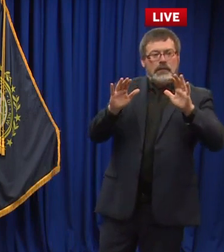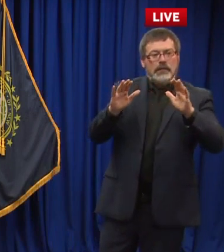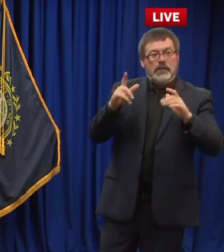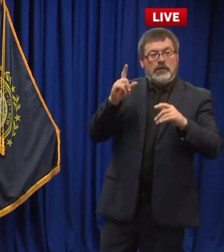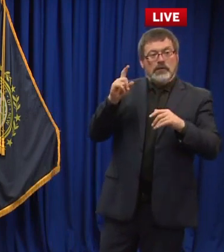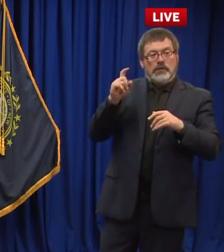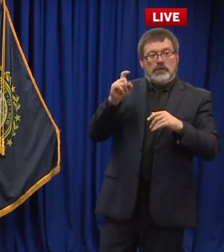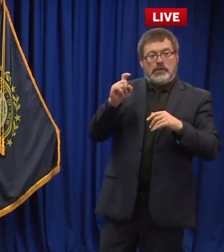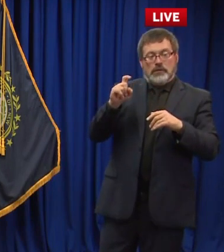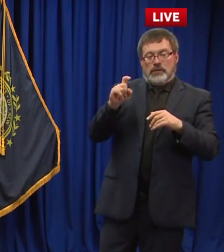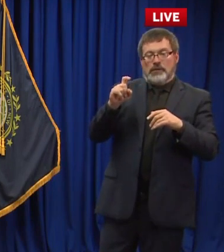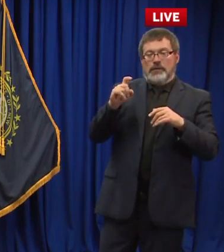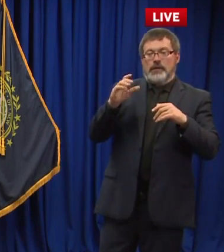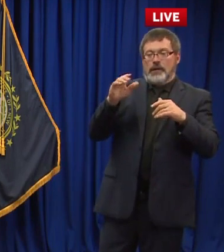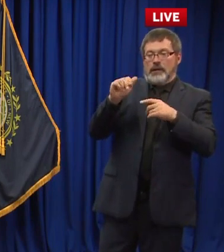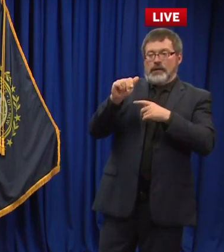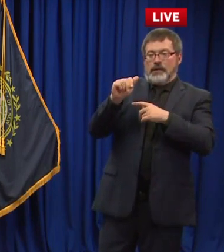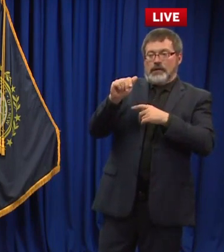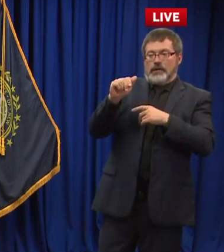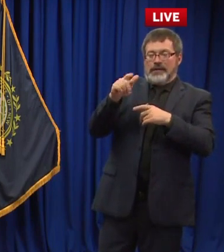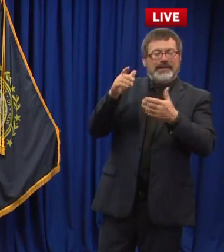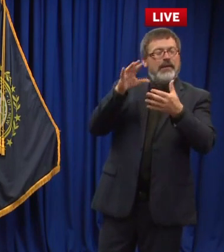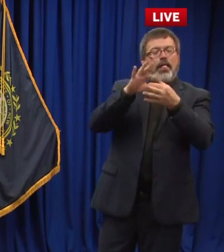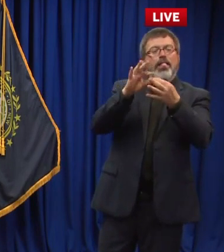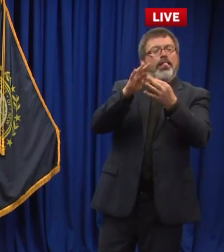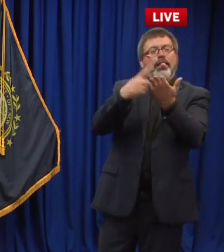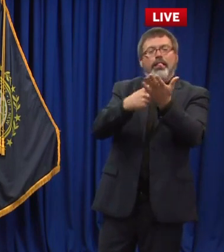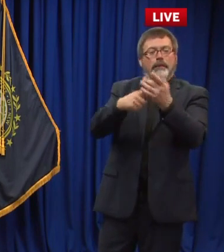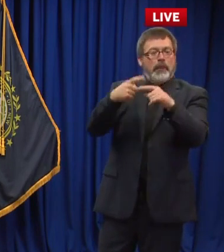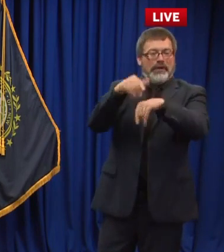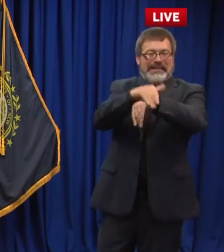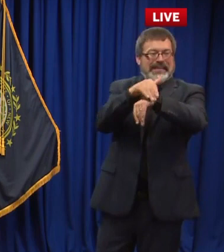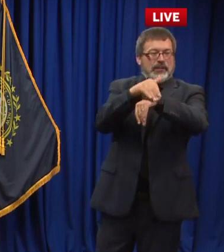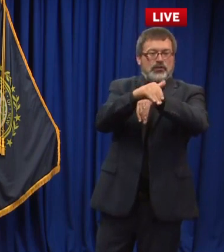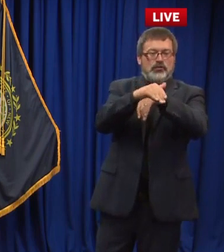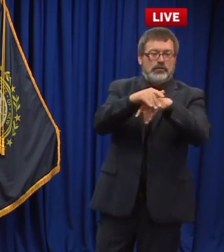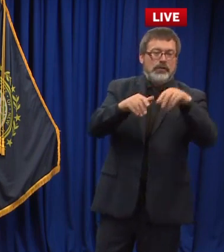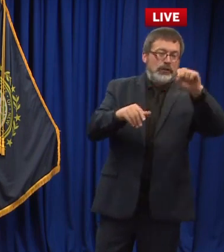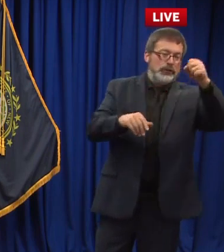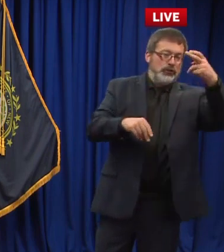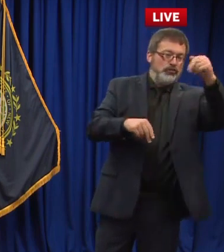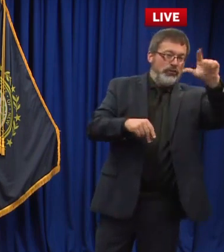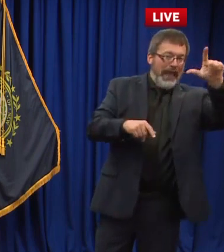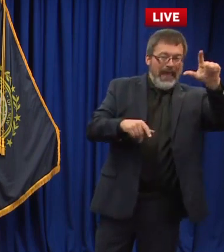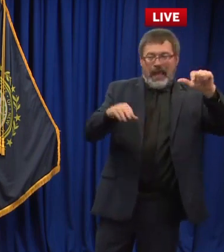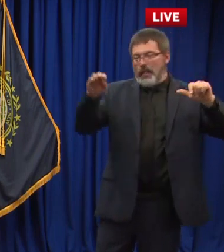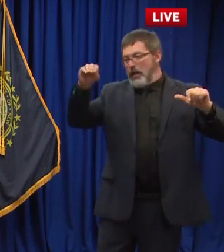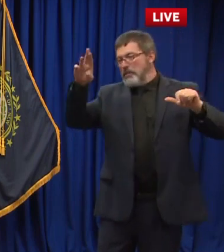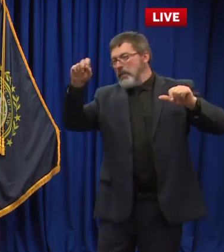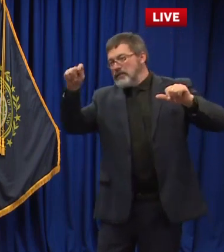SAYS THAT ALL ADULTS DROPPING STUDENTS OFF SHOWER FACE COVERING.